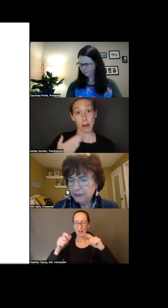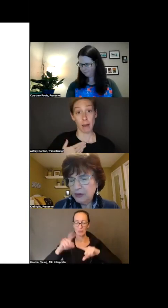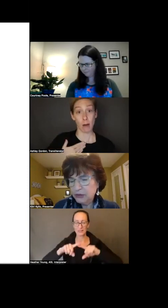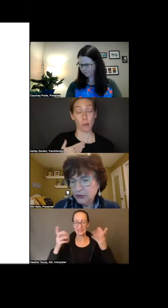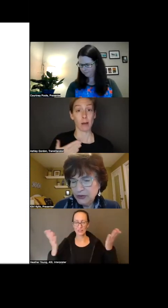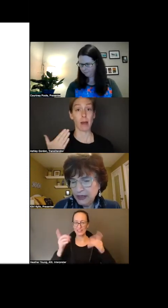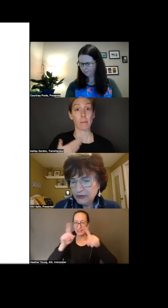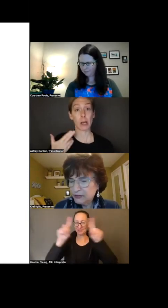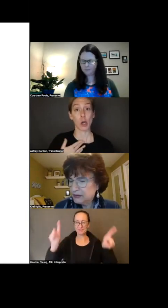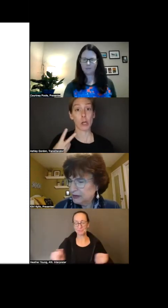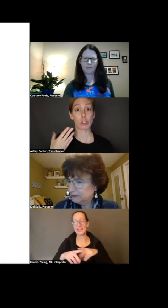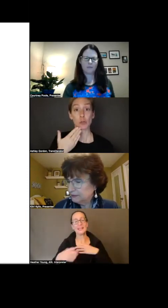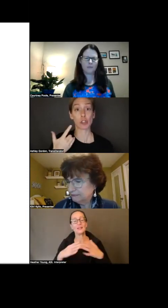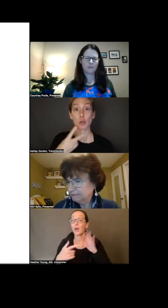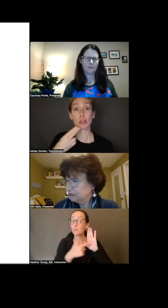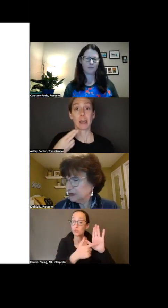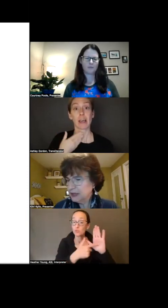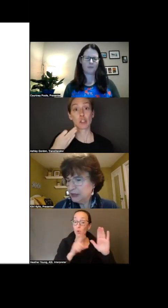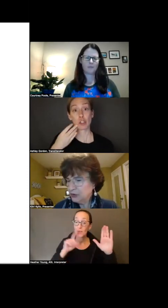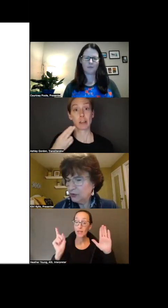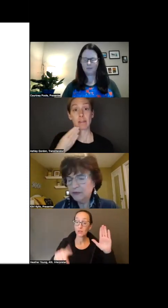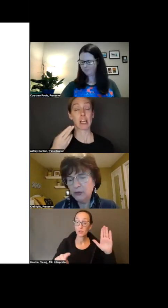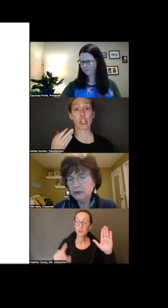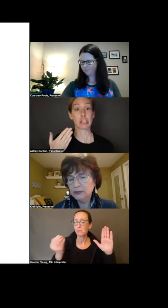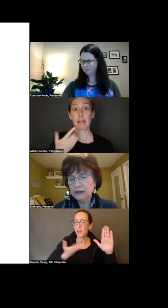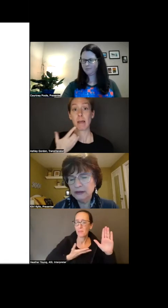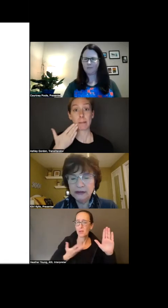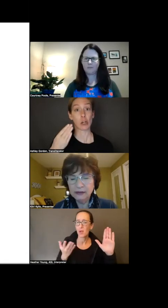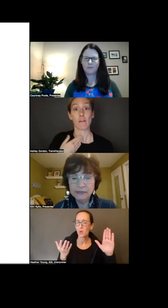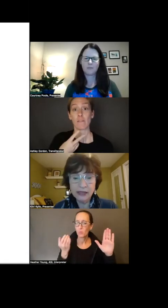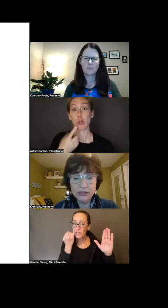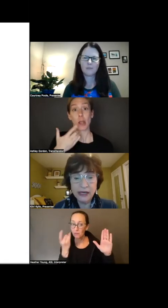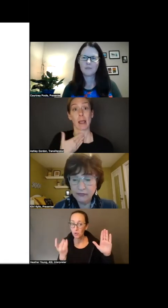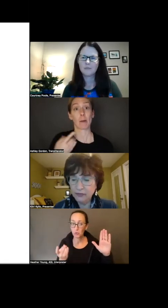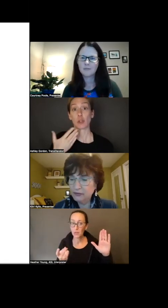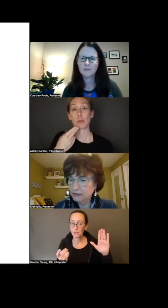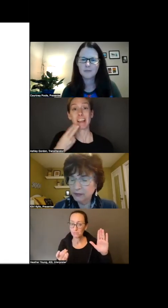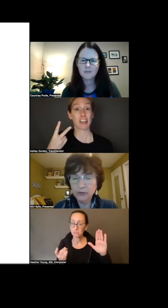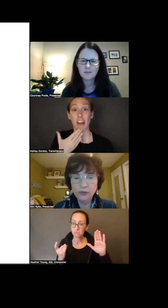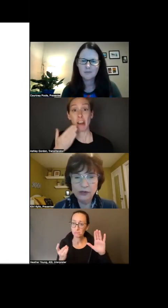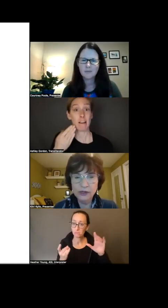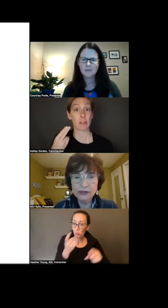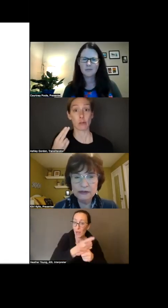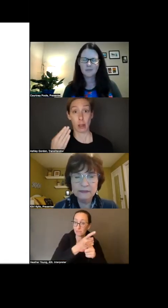I'm going to show you the answers and just let me know if you were able to catch any of those. Number one was